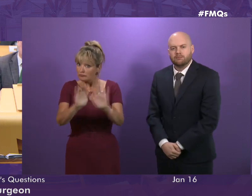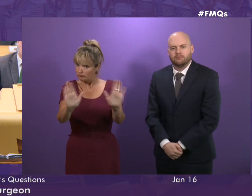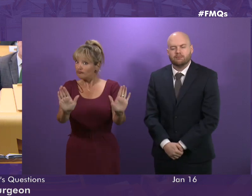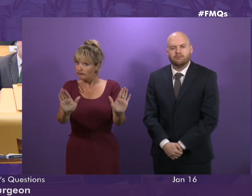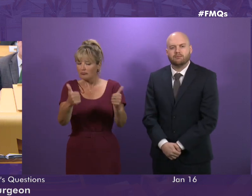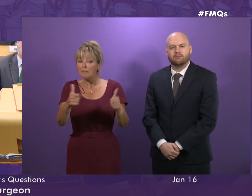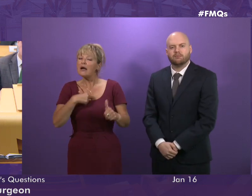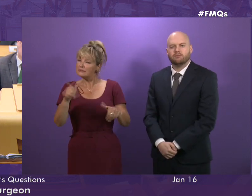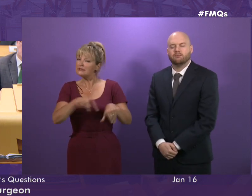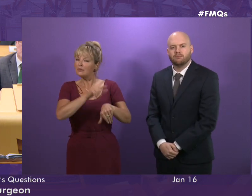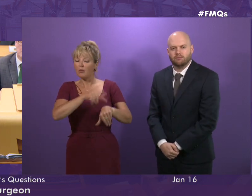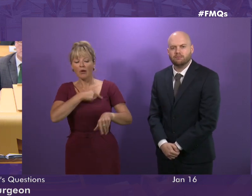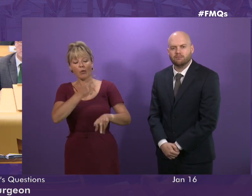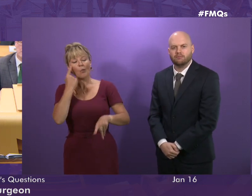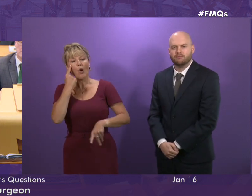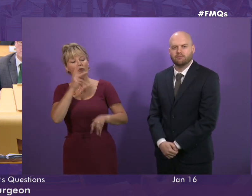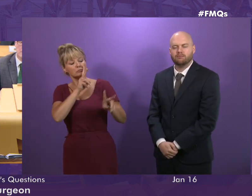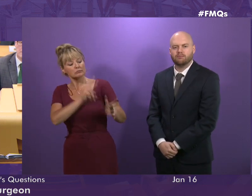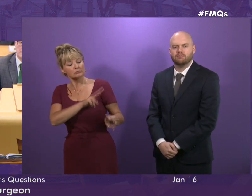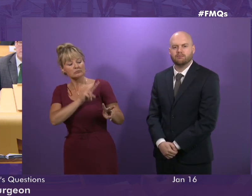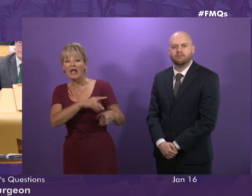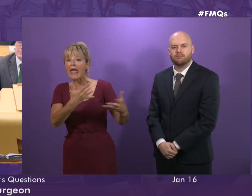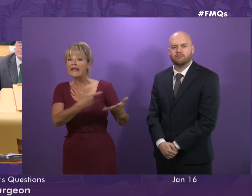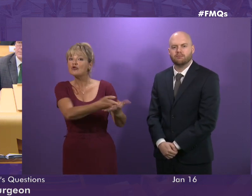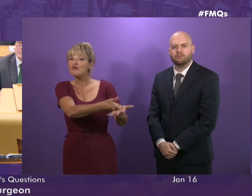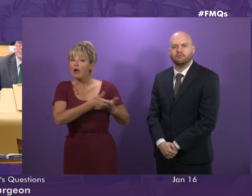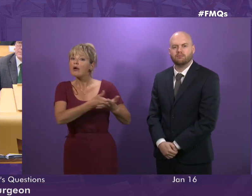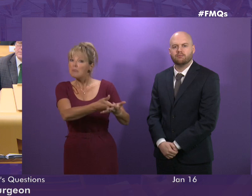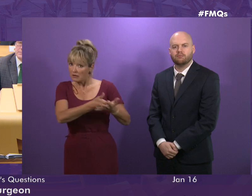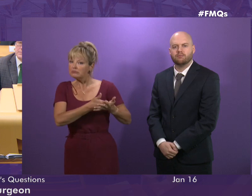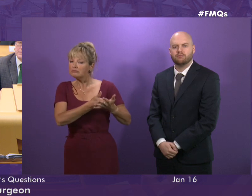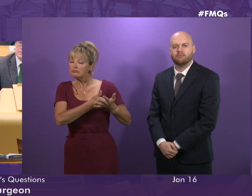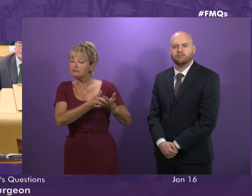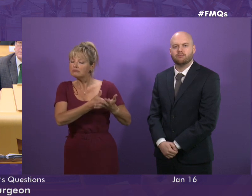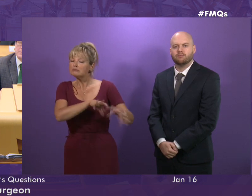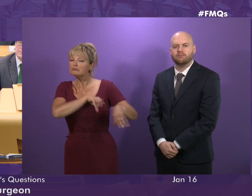pay close attention to the recommendations in the report so that we make sure that the